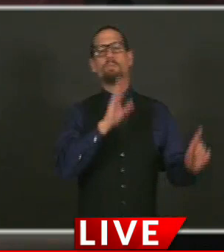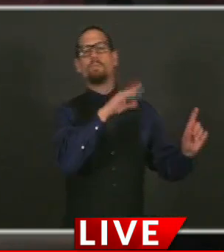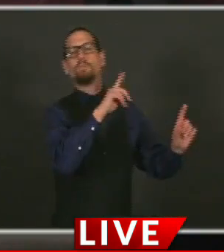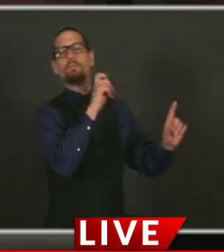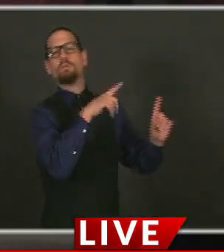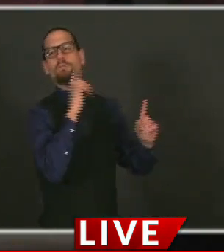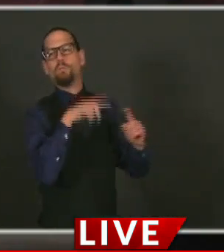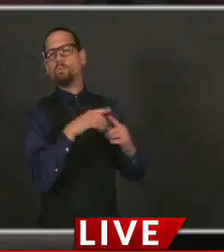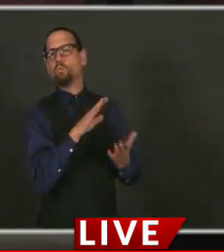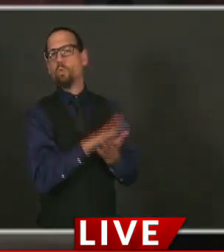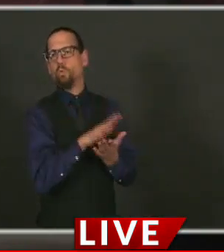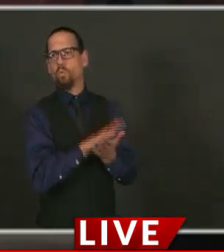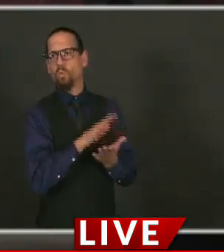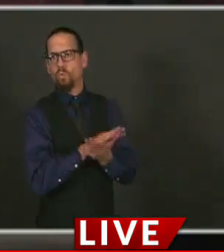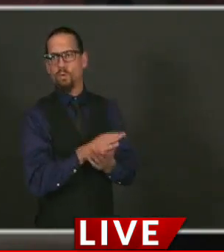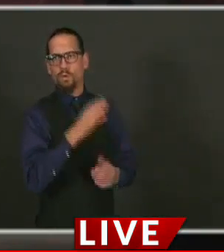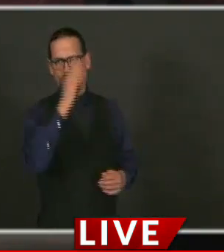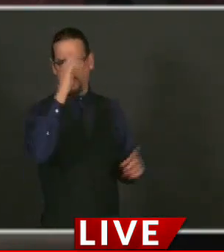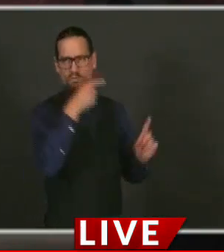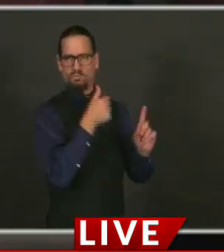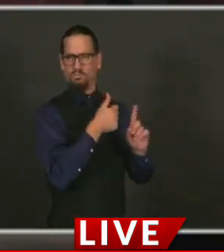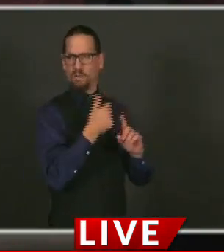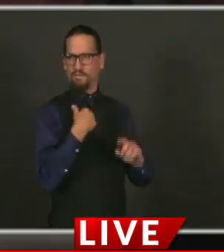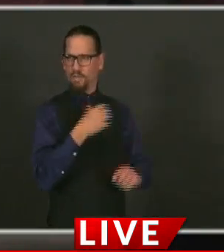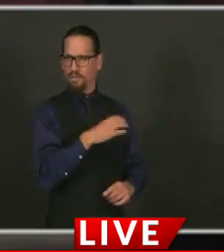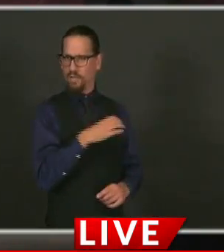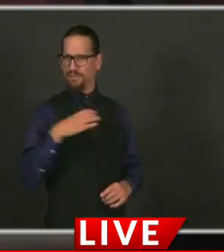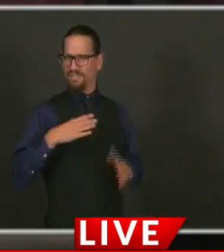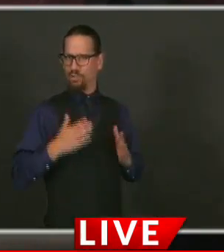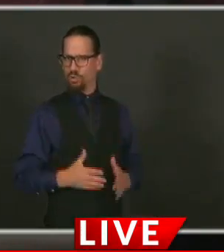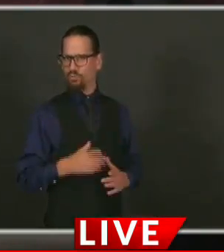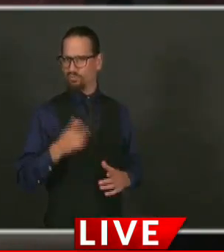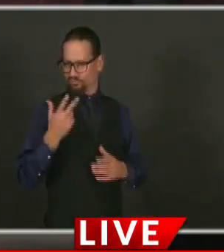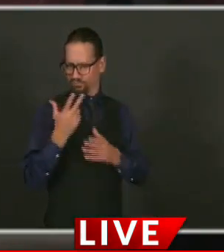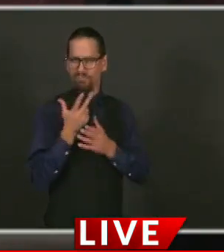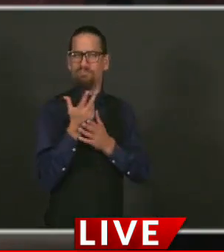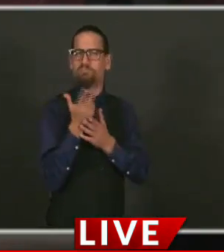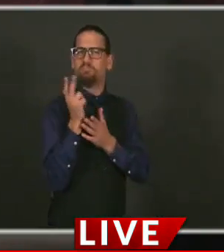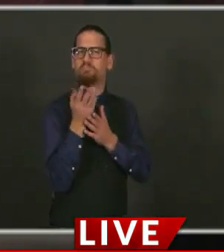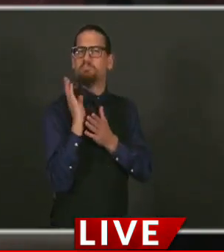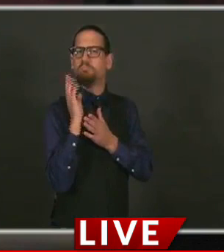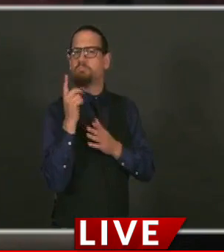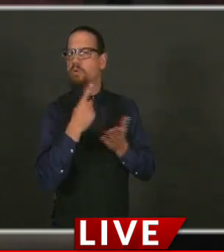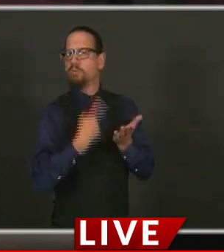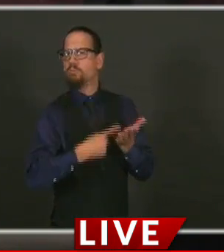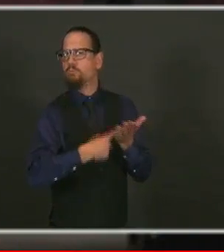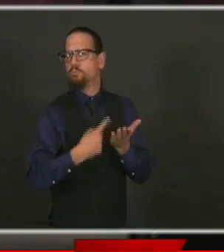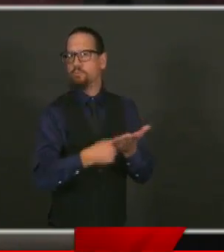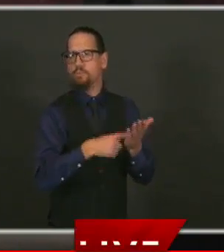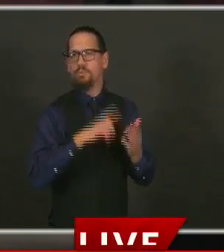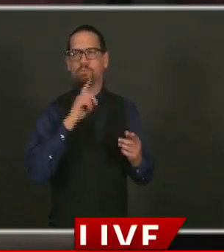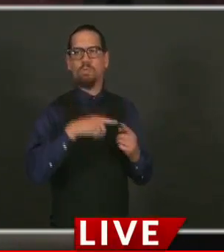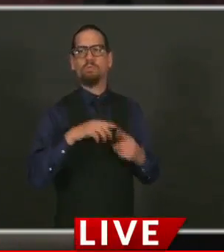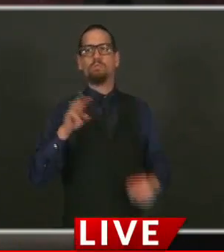GIVEN THE NUMBERS TALKED ABOUT -- I AM TOLD YOU WHEN THE